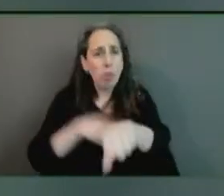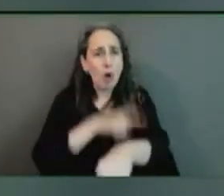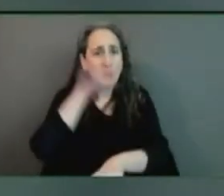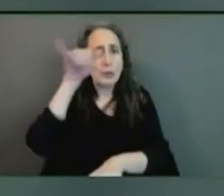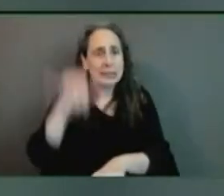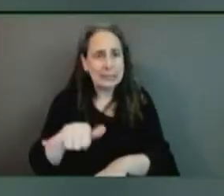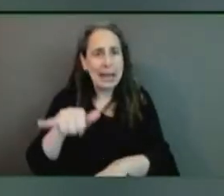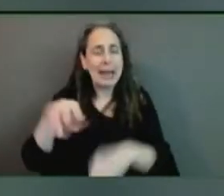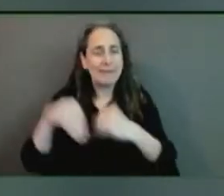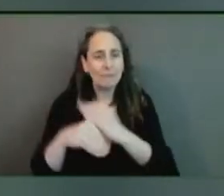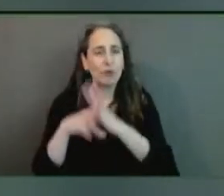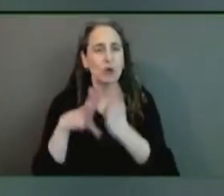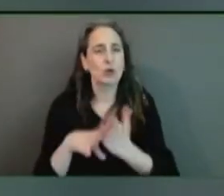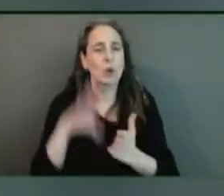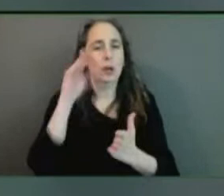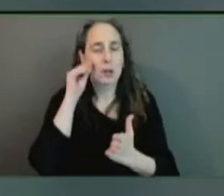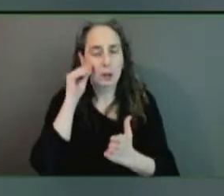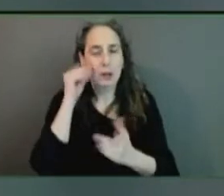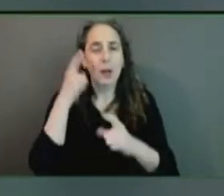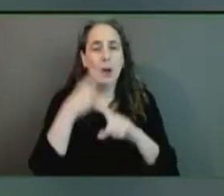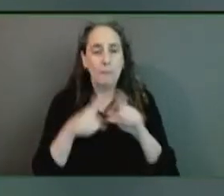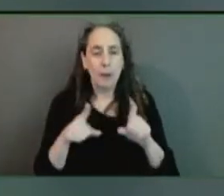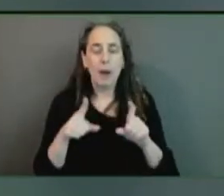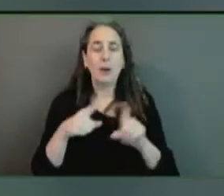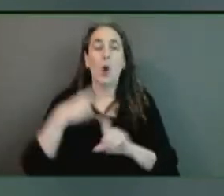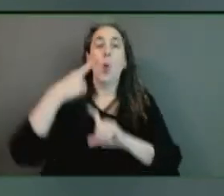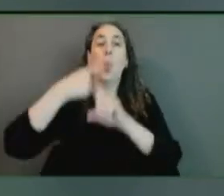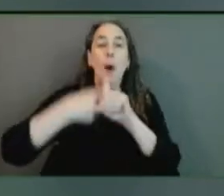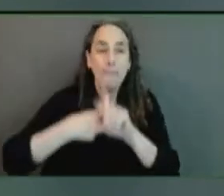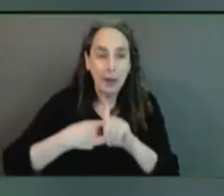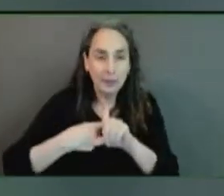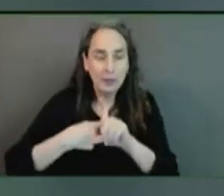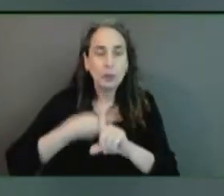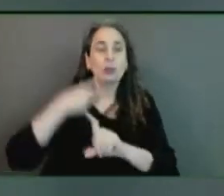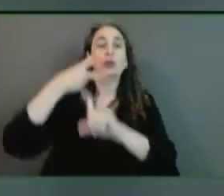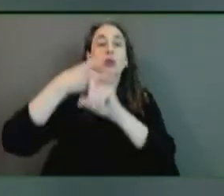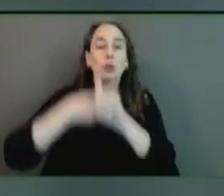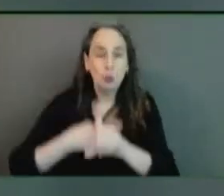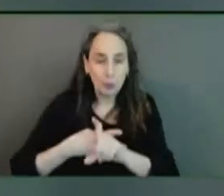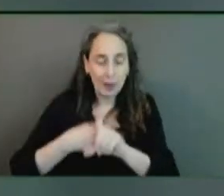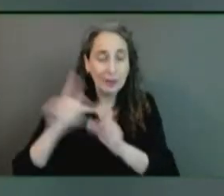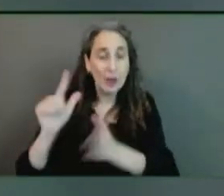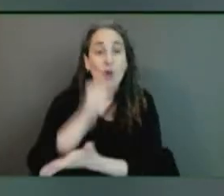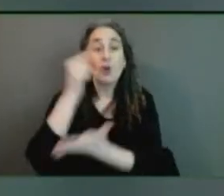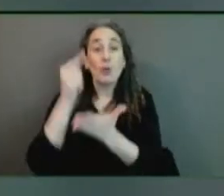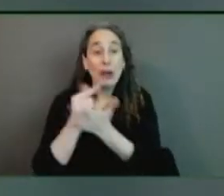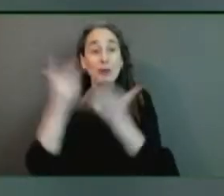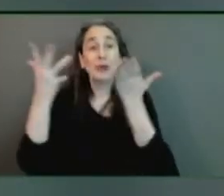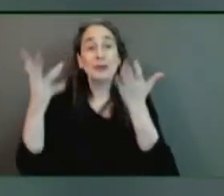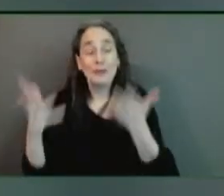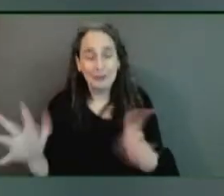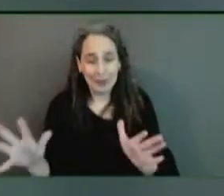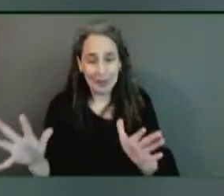knowing what to expect not even knowing how long we would be in that circumstance. But as 11